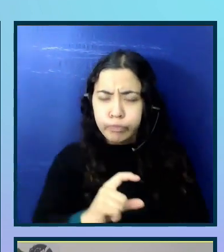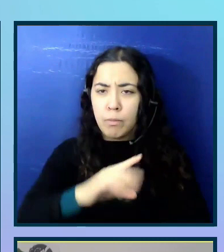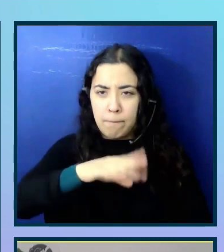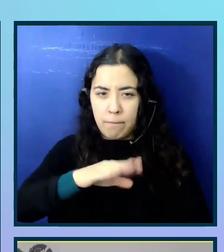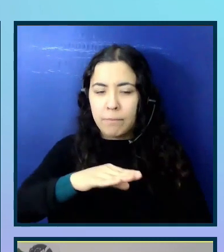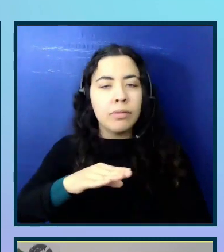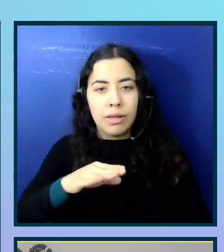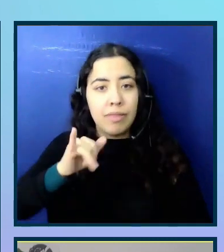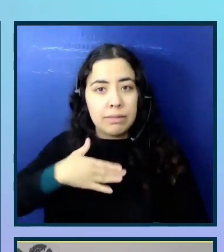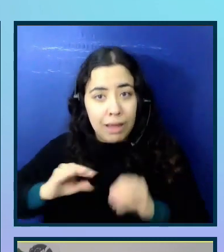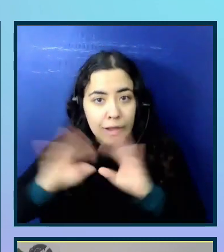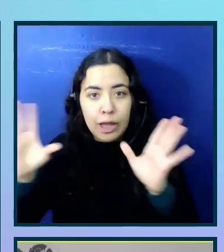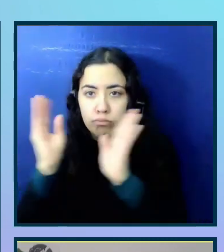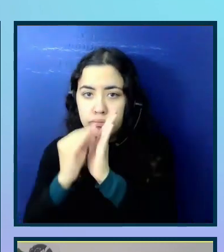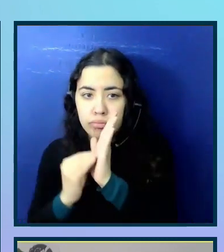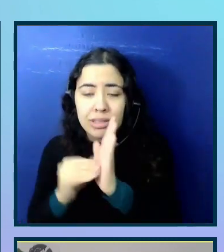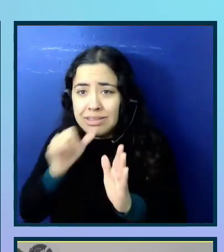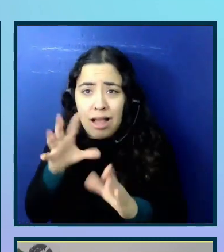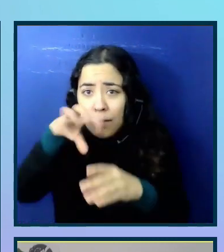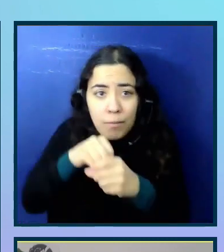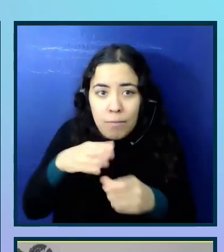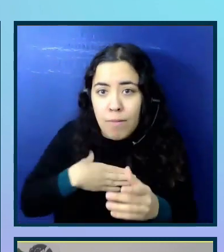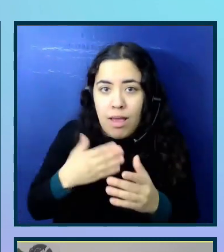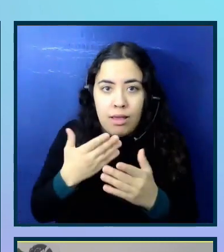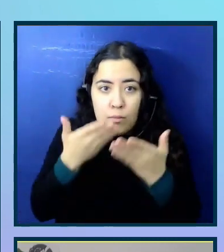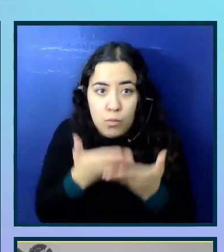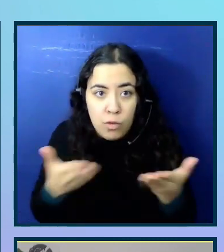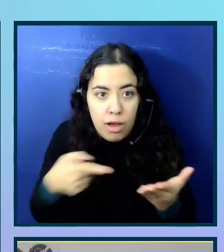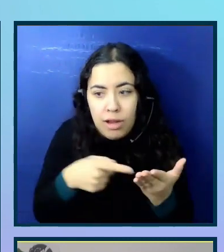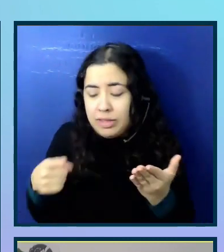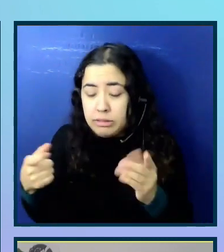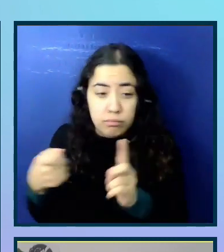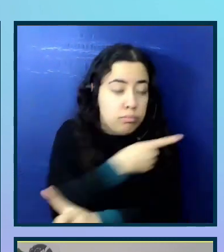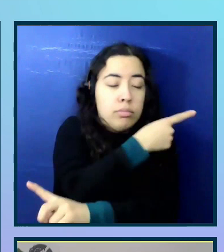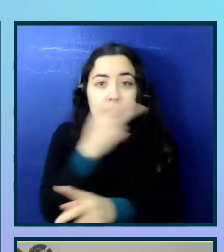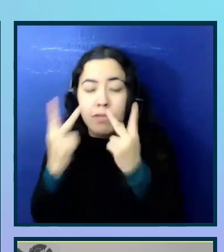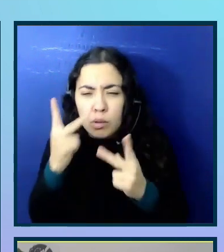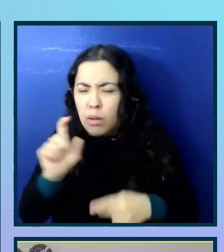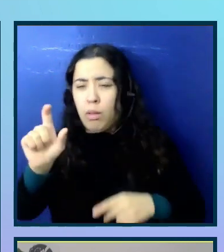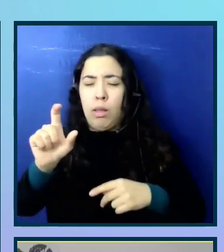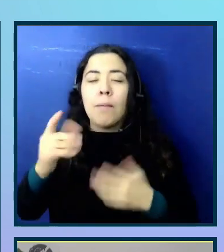because it's completely out of the visual identity of my product. And you might laugh. You might say, yeah, but come on,